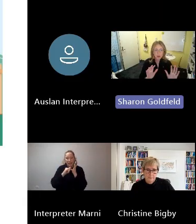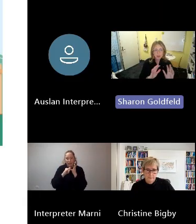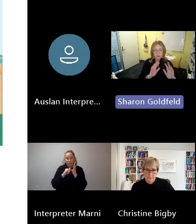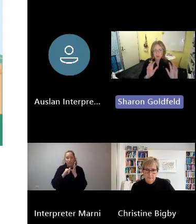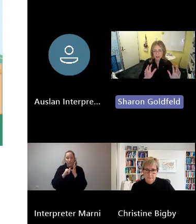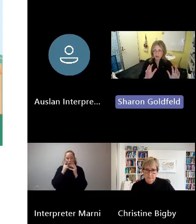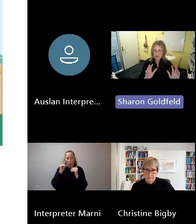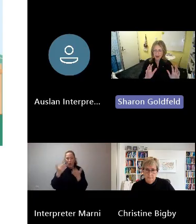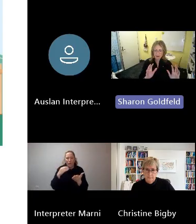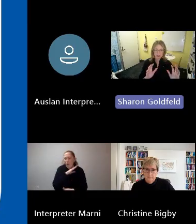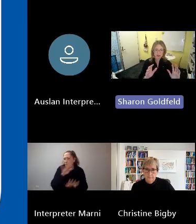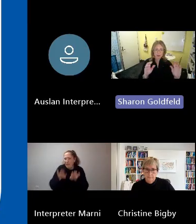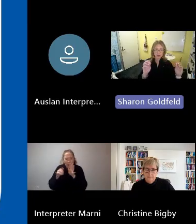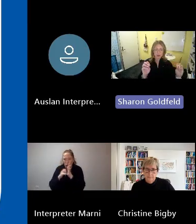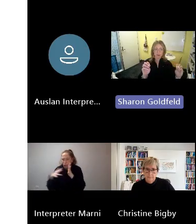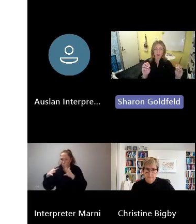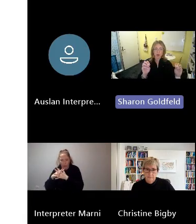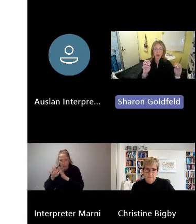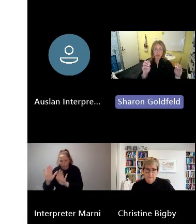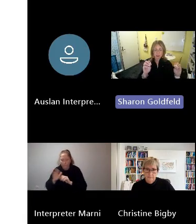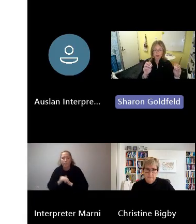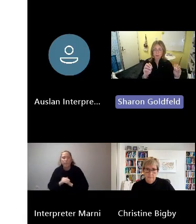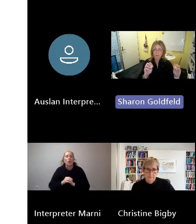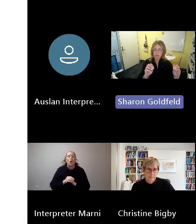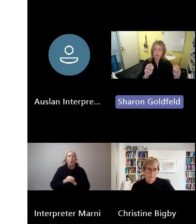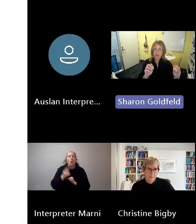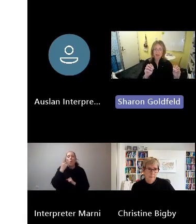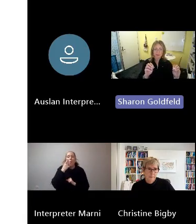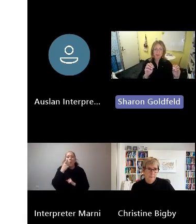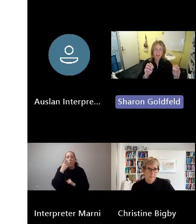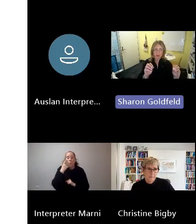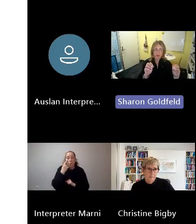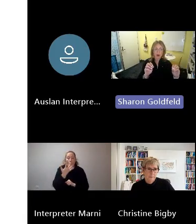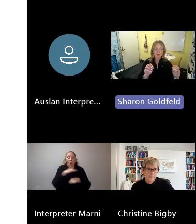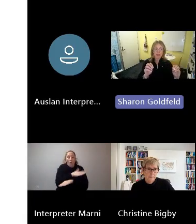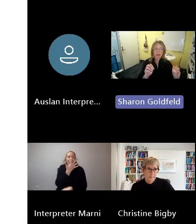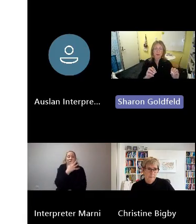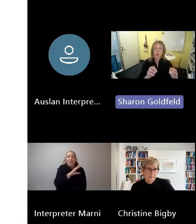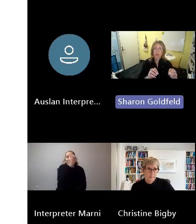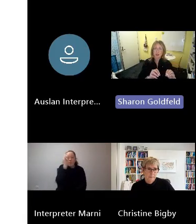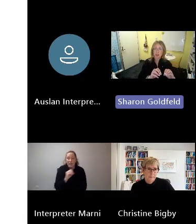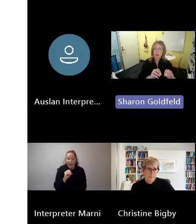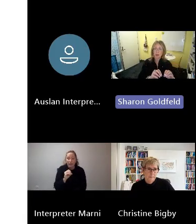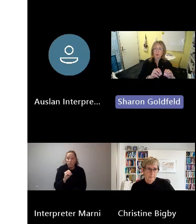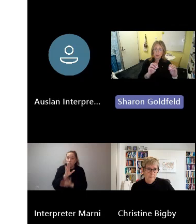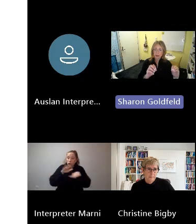So there's some really stark things here. First of all, just over 50% of kids are thriving. In other words, they're doing well